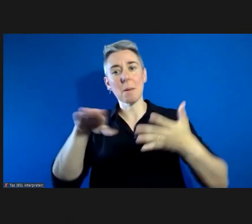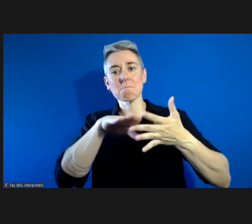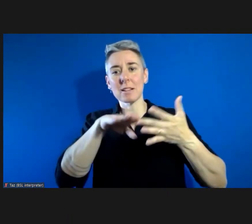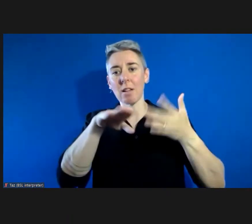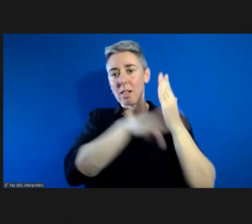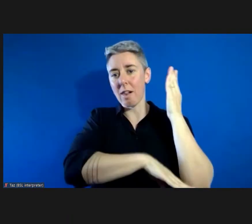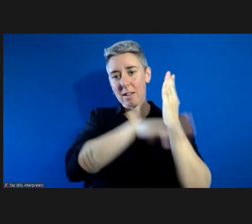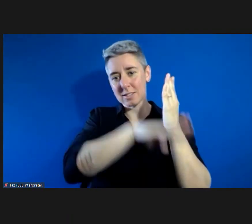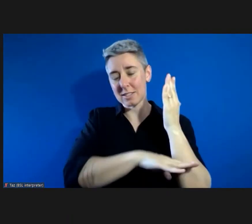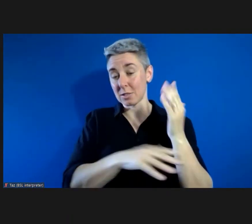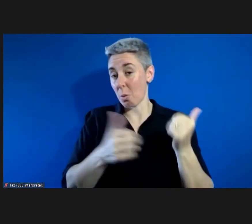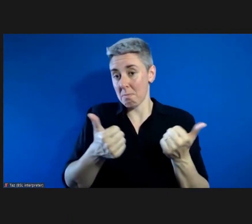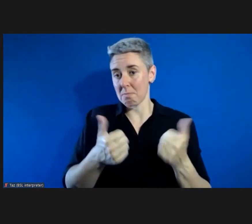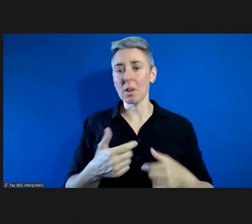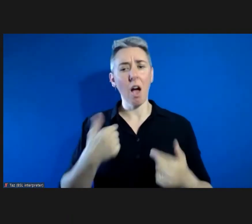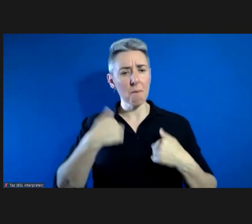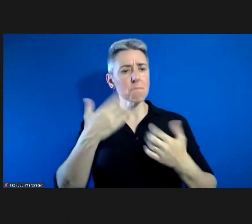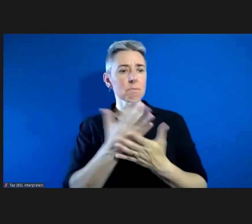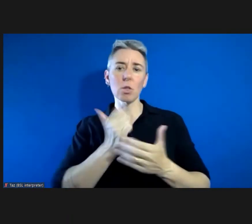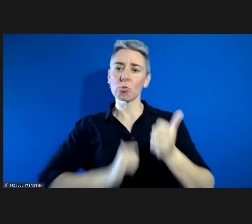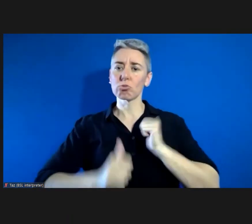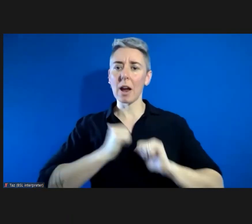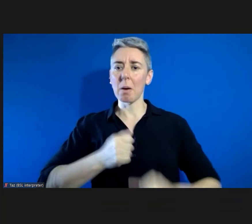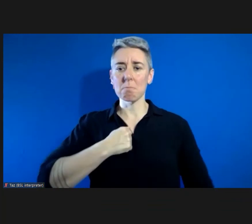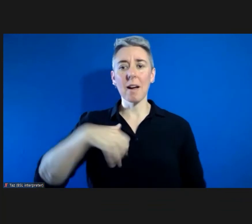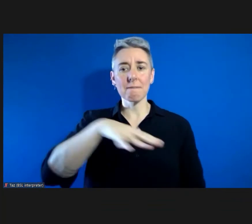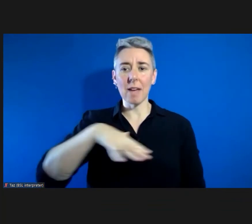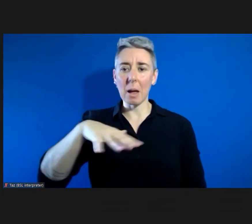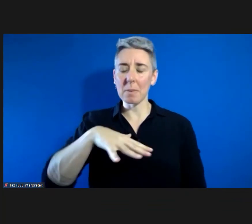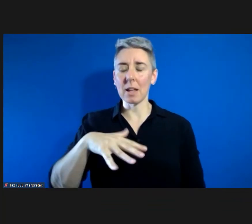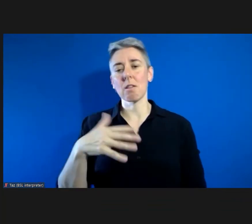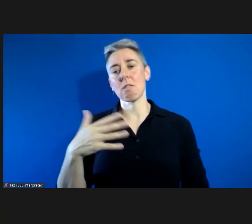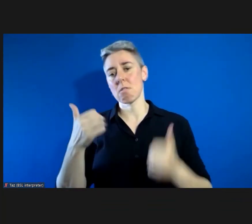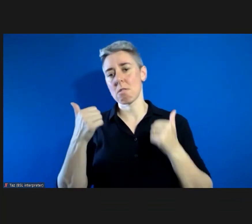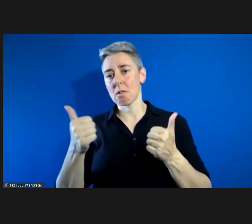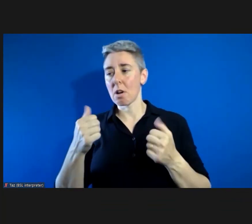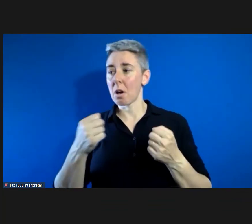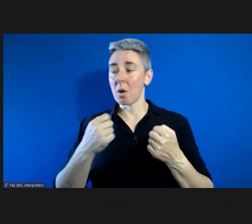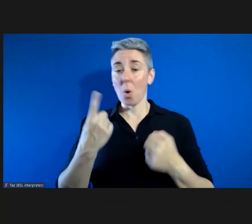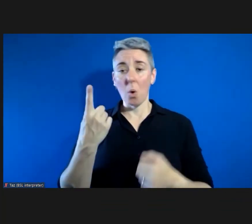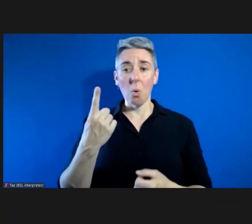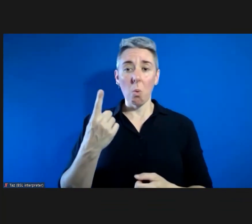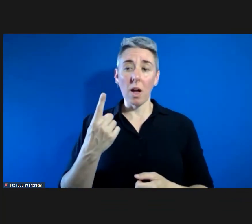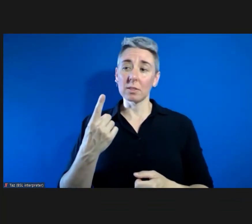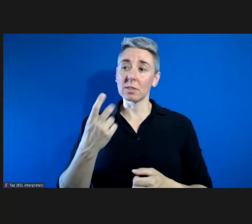very proud of the fact that my family, the fact that I had an uncle who fought against fascism in